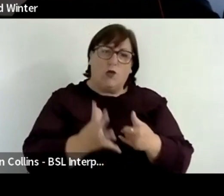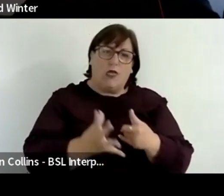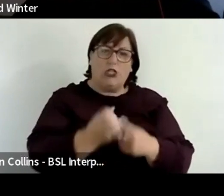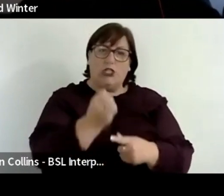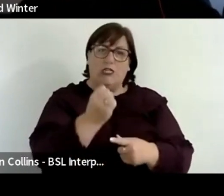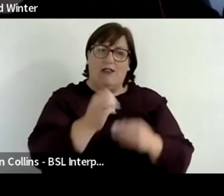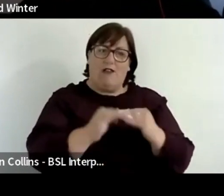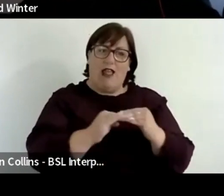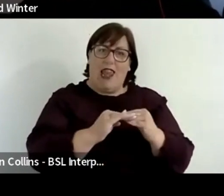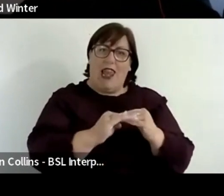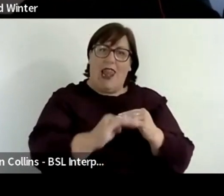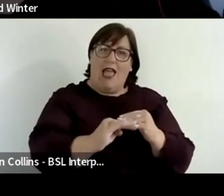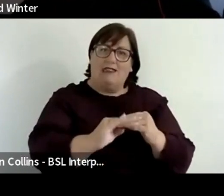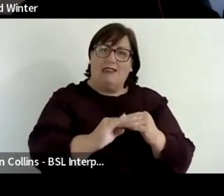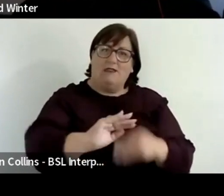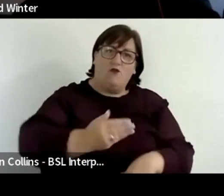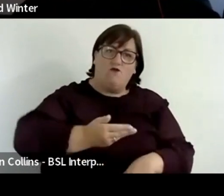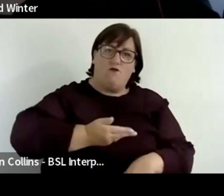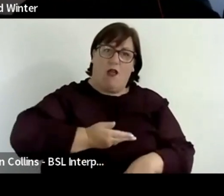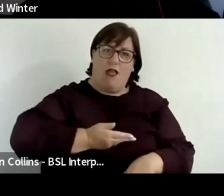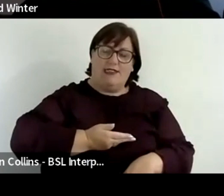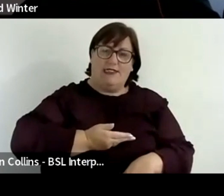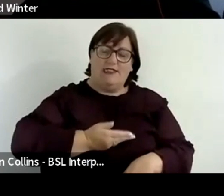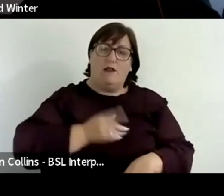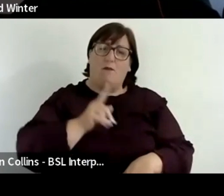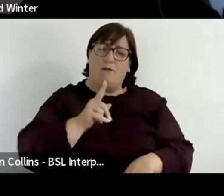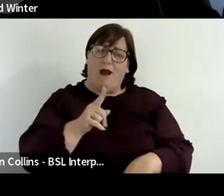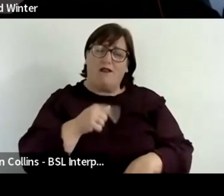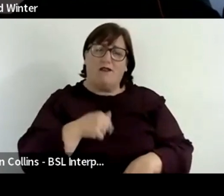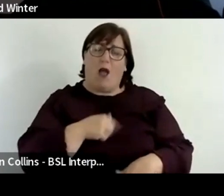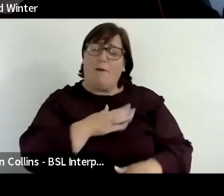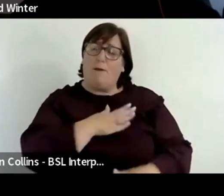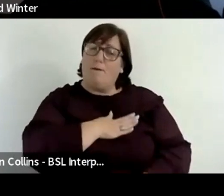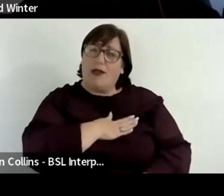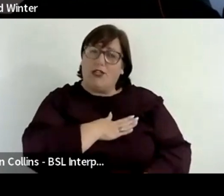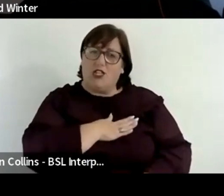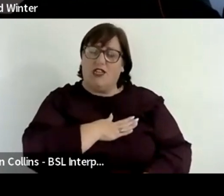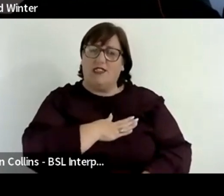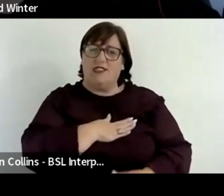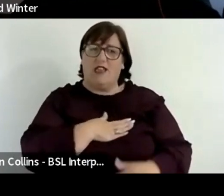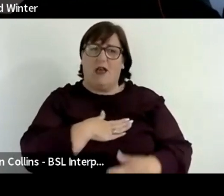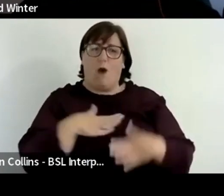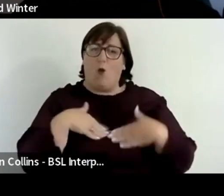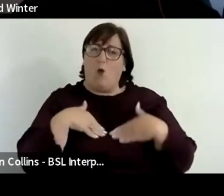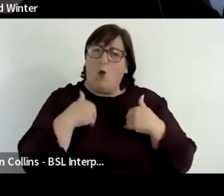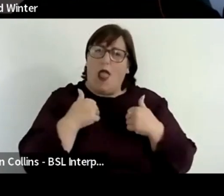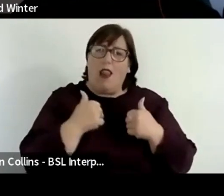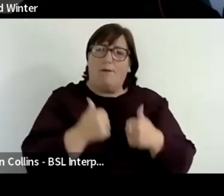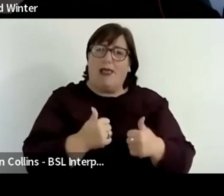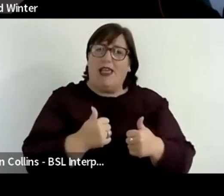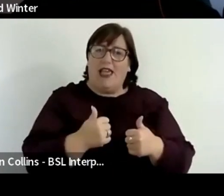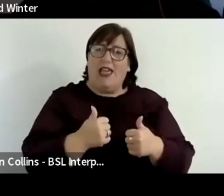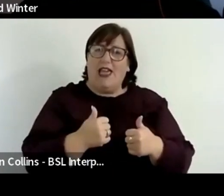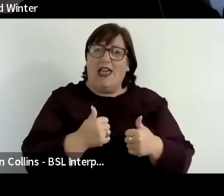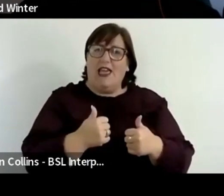wellness is what I'm passionate about and ensuring people get the best out of themselves working at HS2, disability or not.